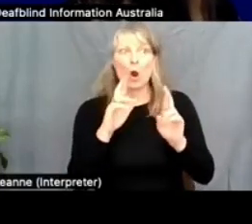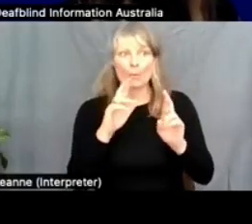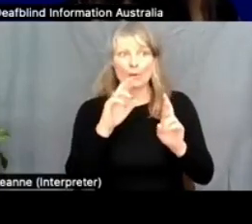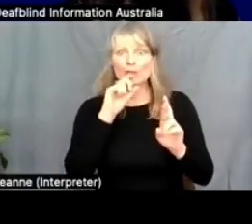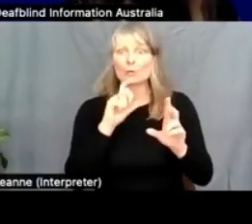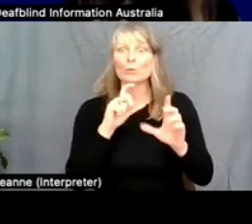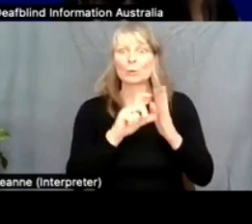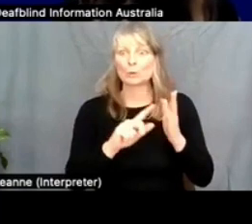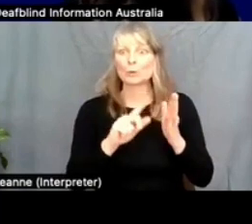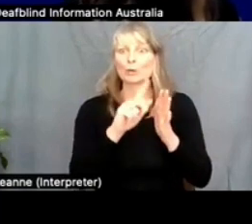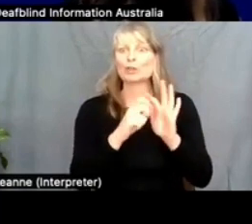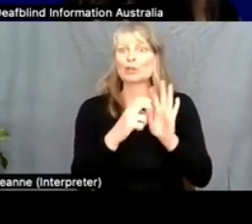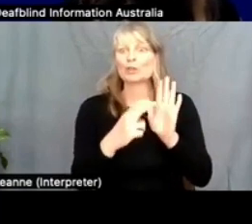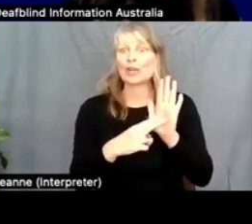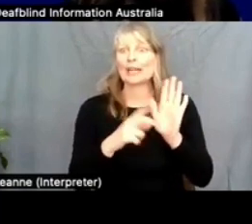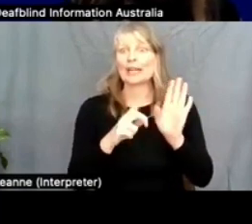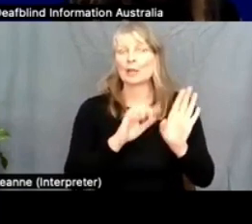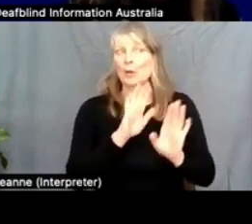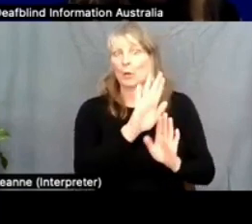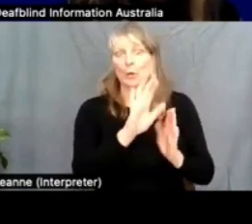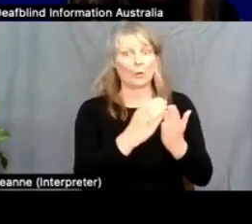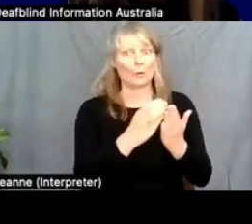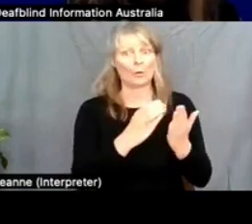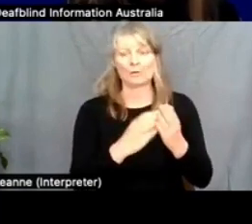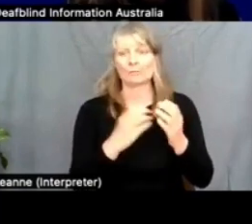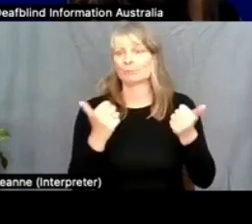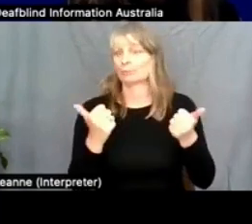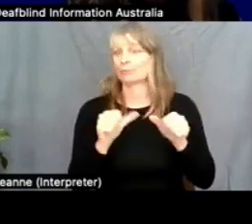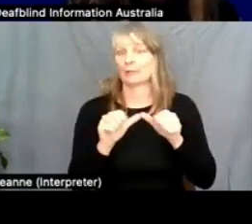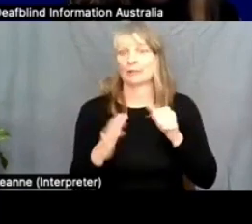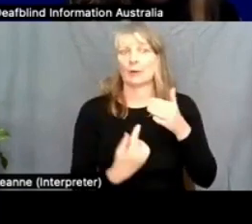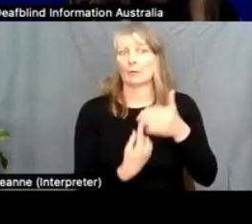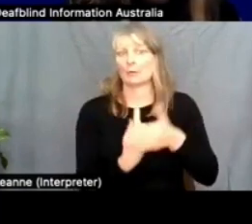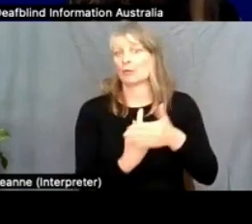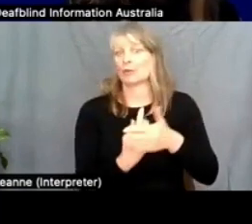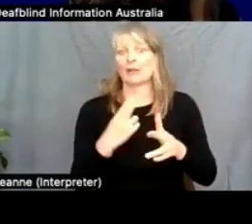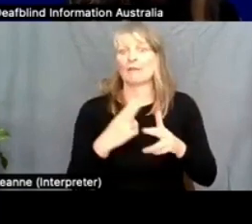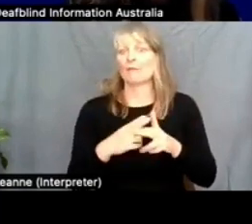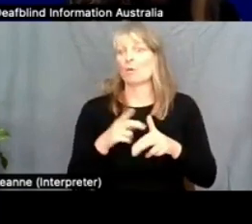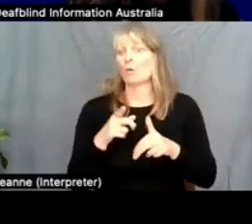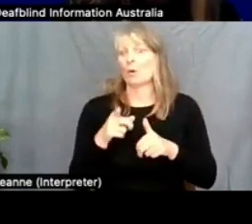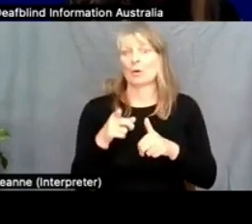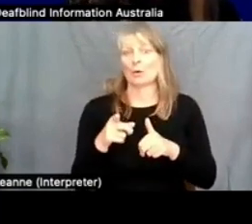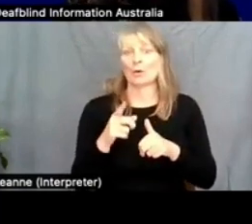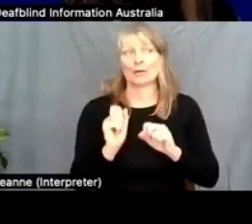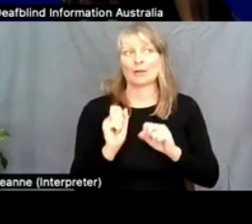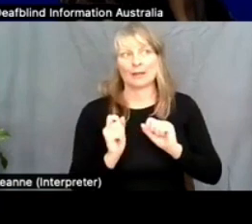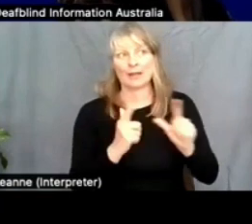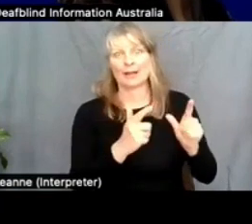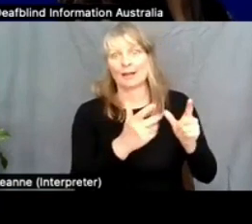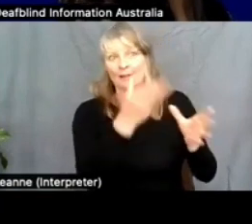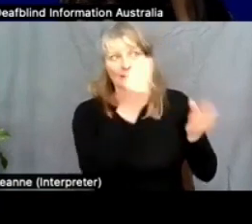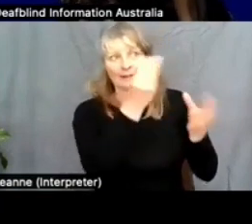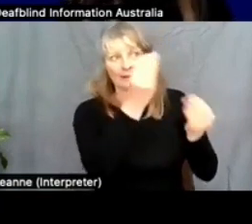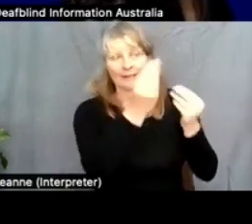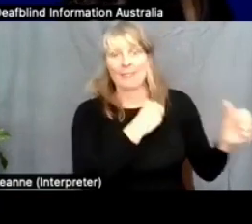That will be a great opportunity for her to bring that information back to Australia.